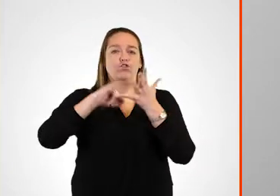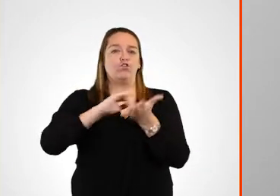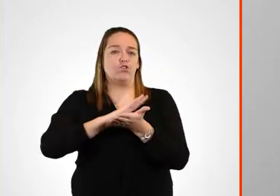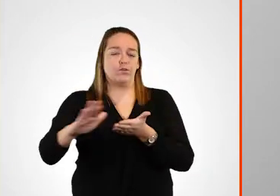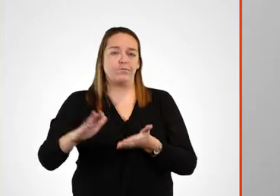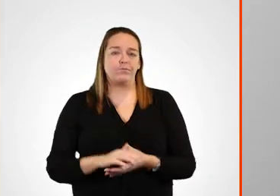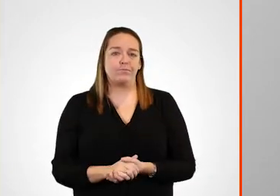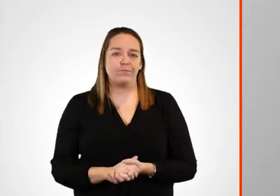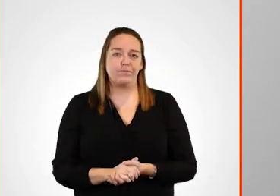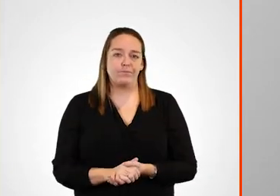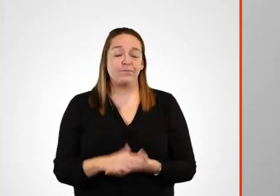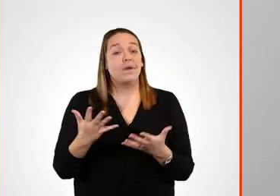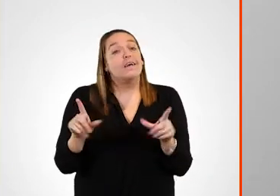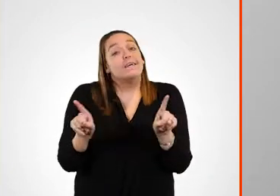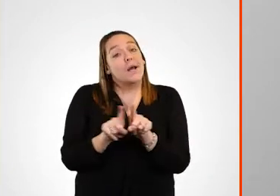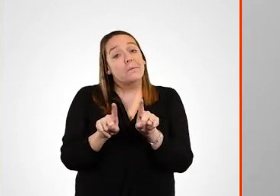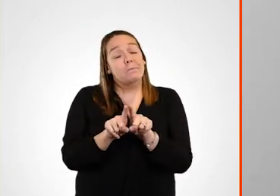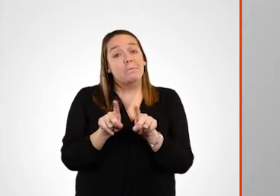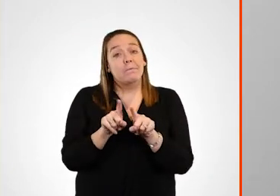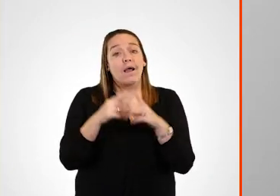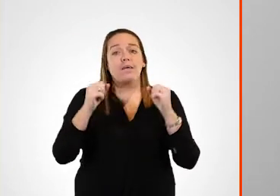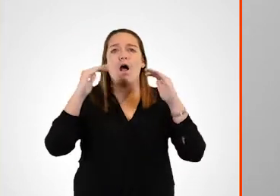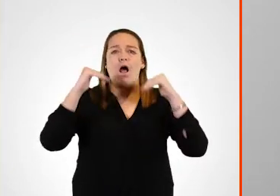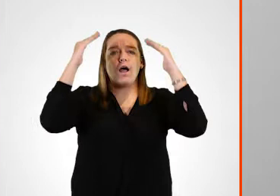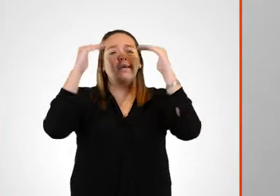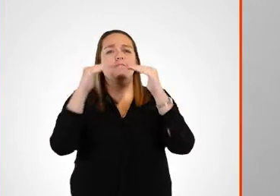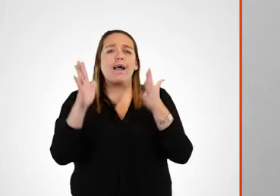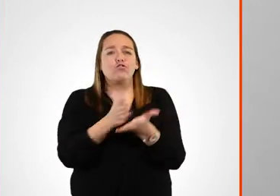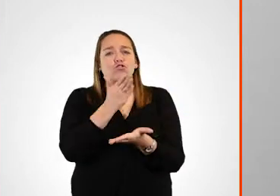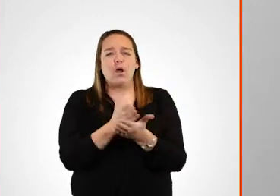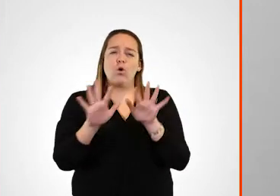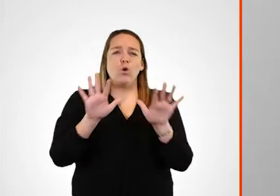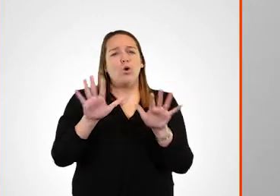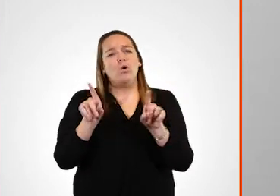But similar high-level accuracy or close to high-level accuracy